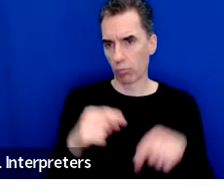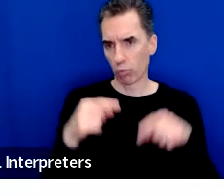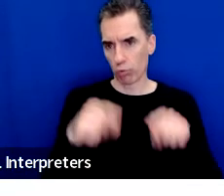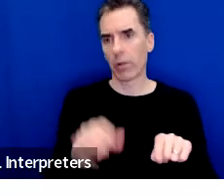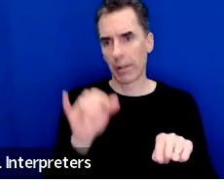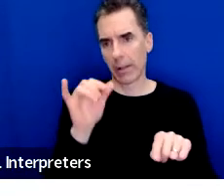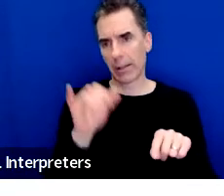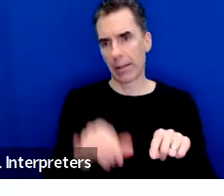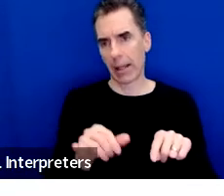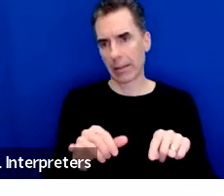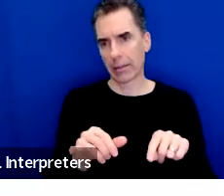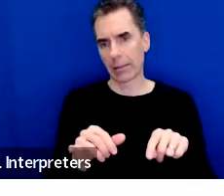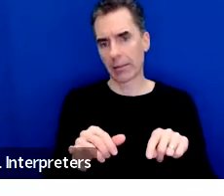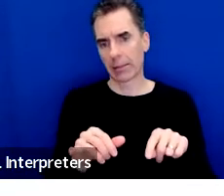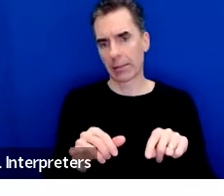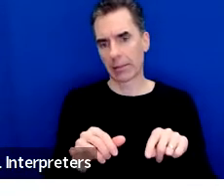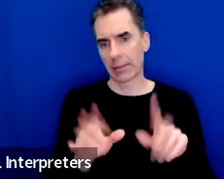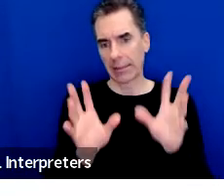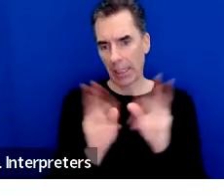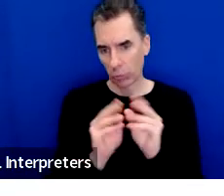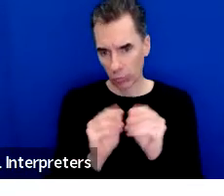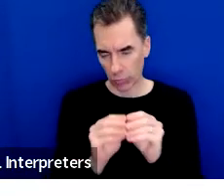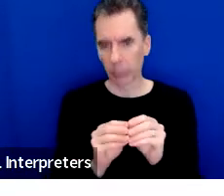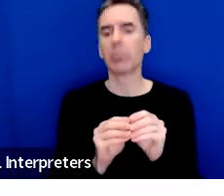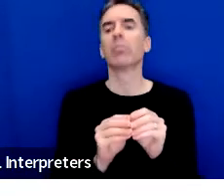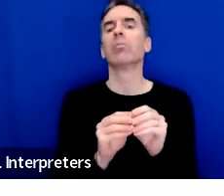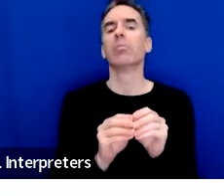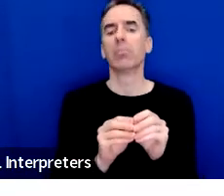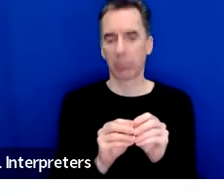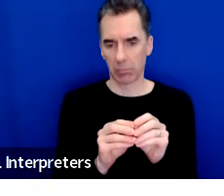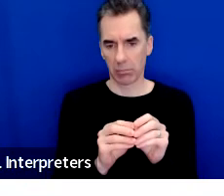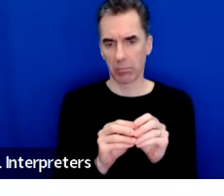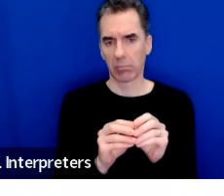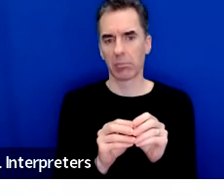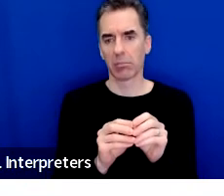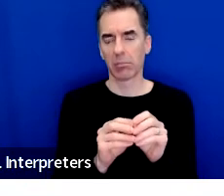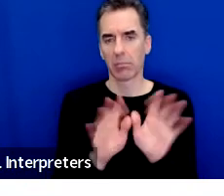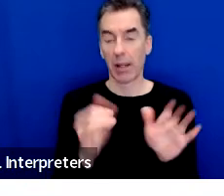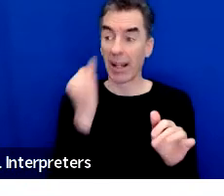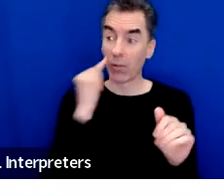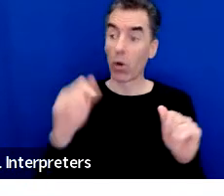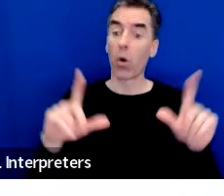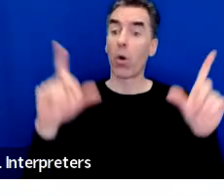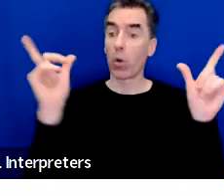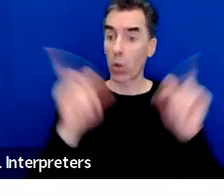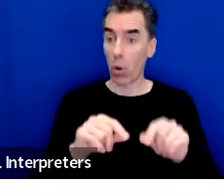it should automatically authenticate them for the rest of that session. If they close out for any reason, then they'll